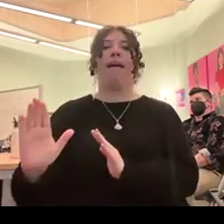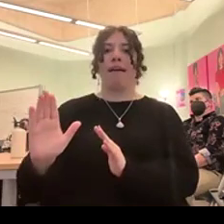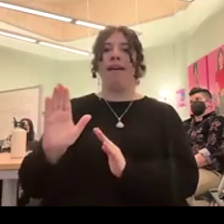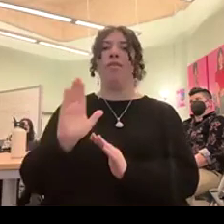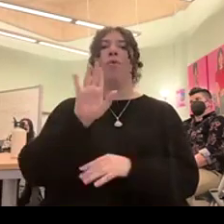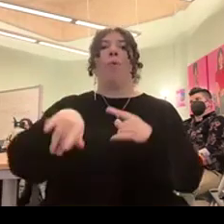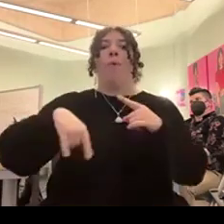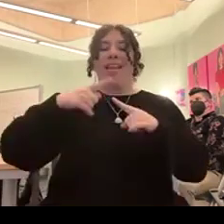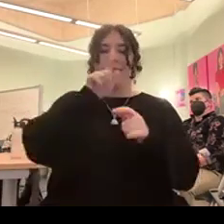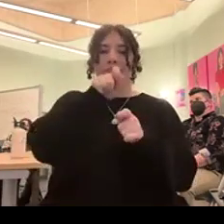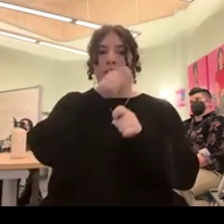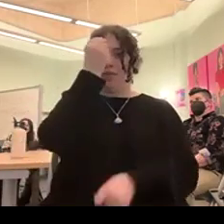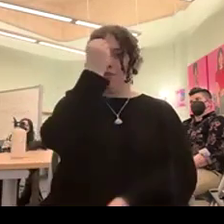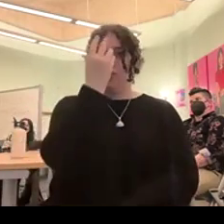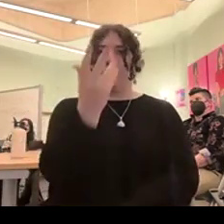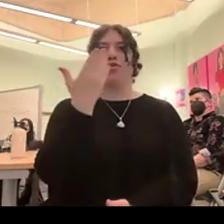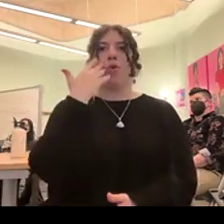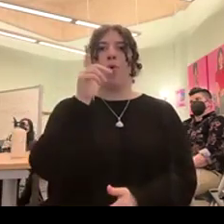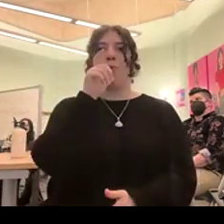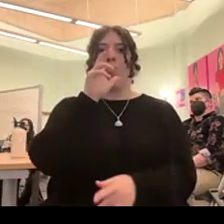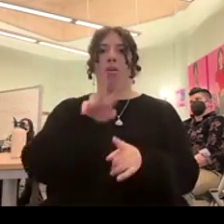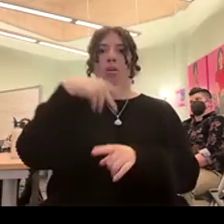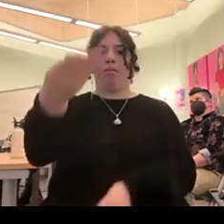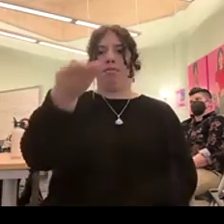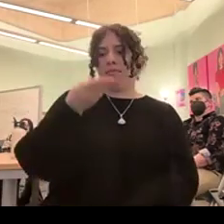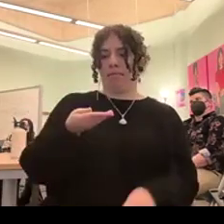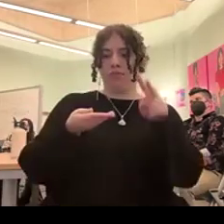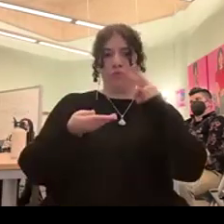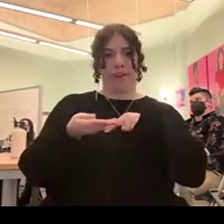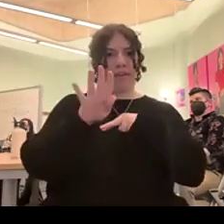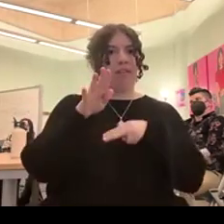disclose. Because you never know who's on the other side reading your application. But yeah,